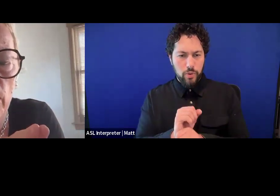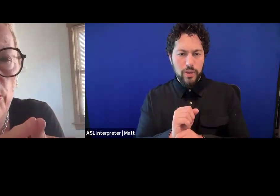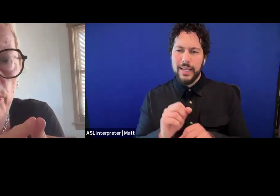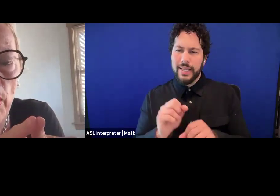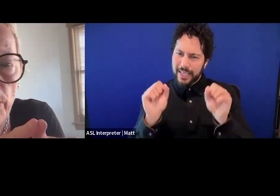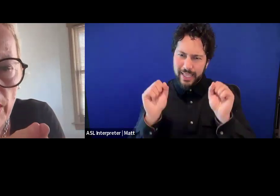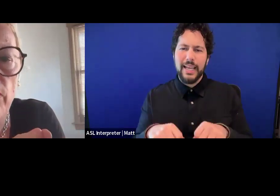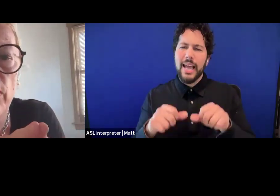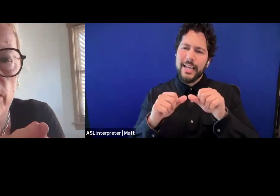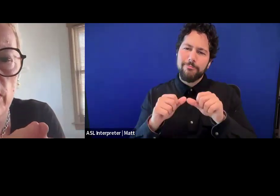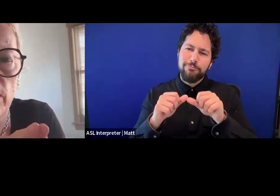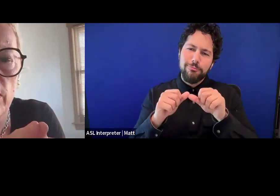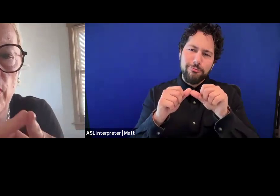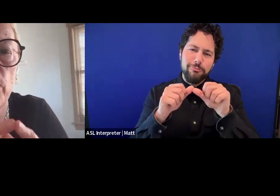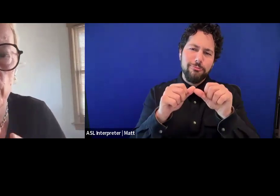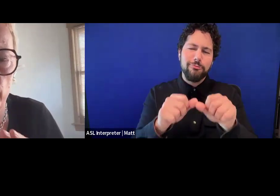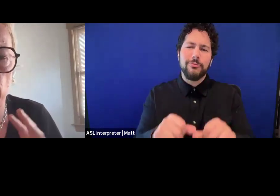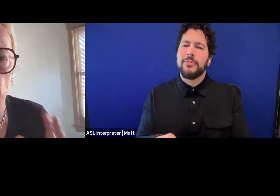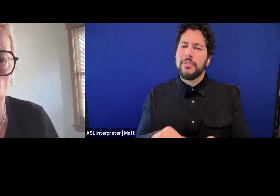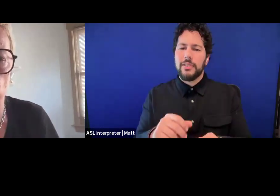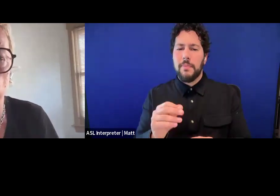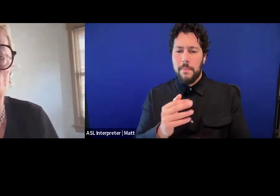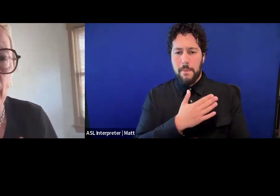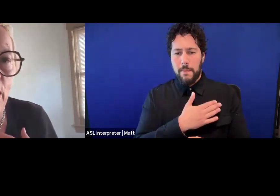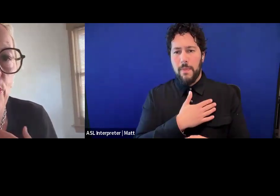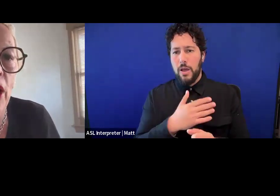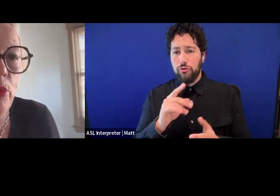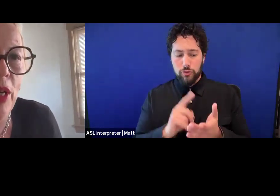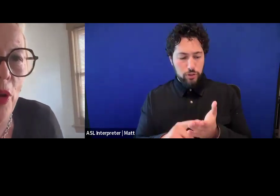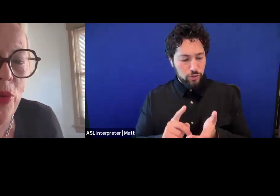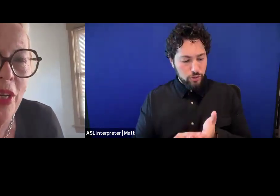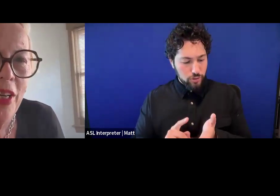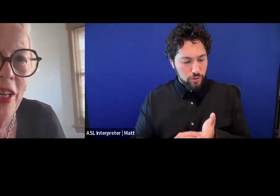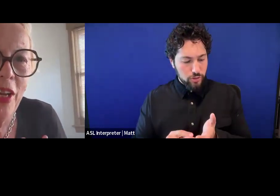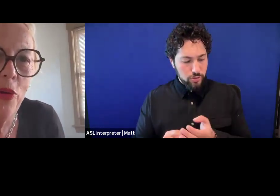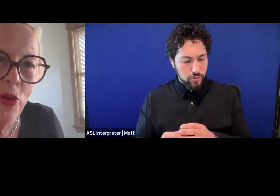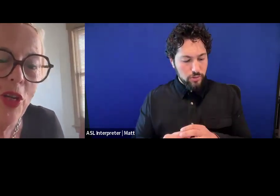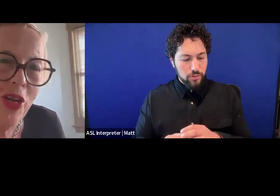of my own research focuses has become, as I plan my own